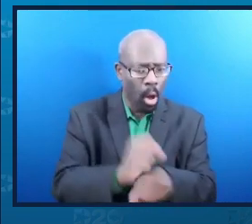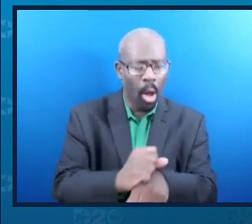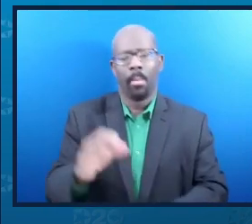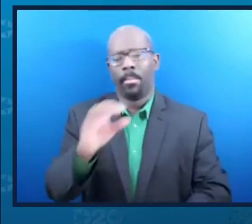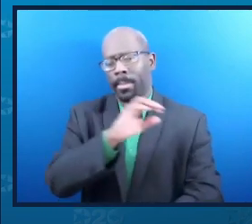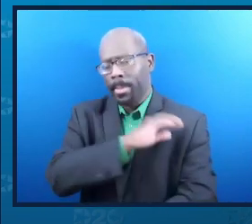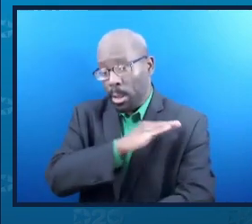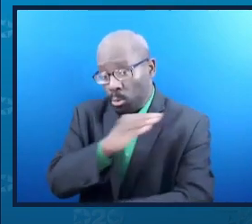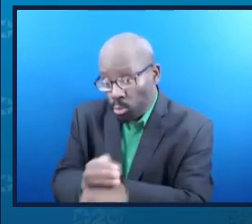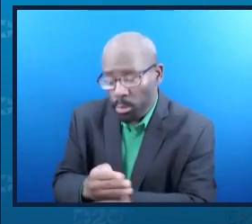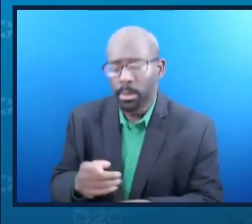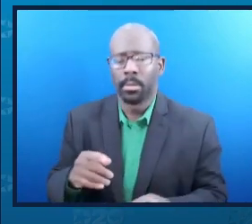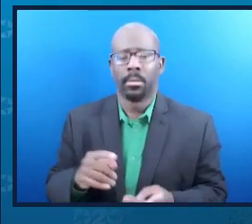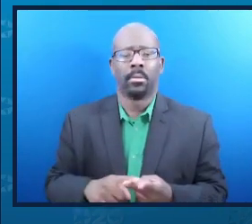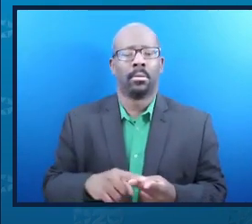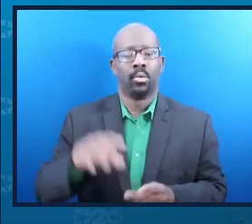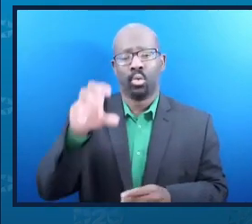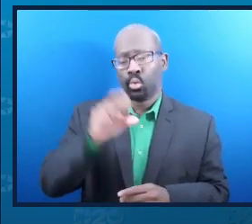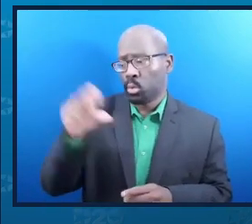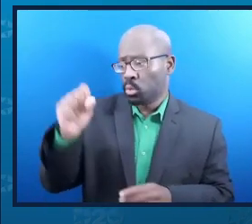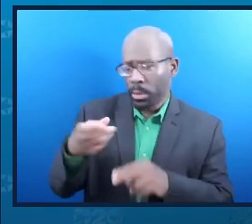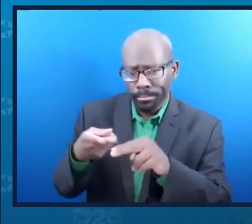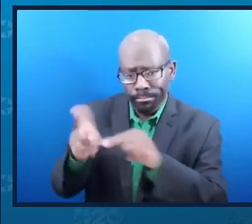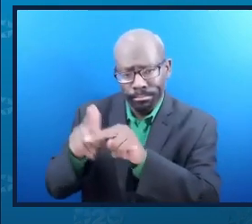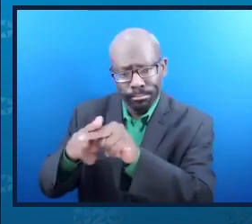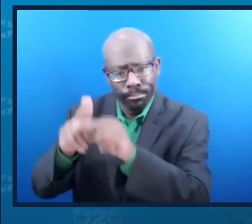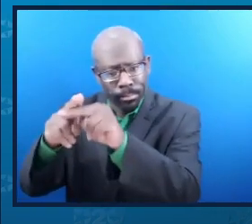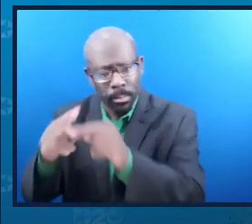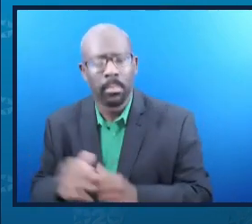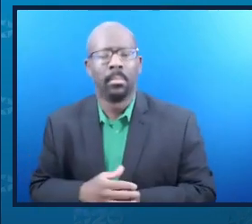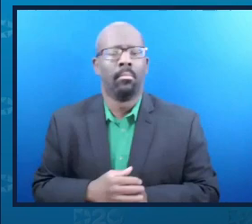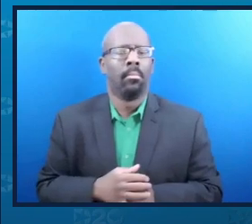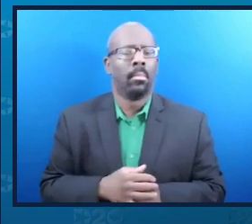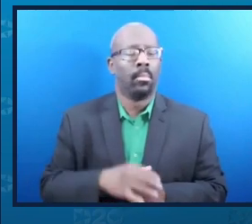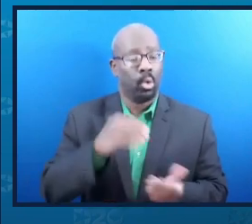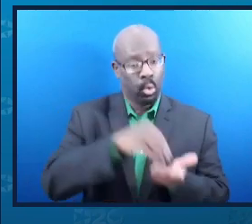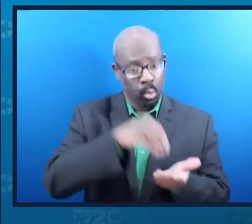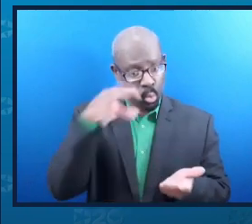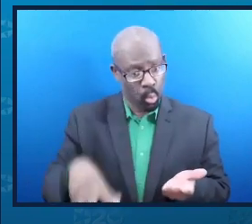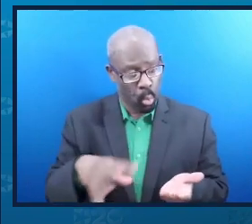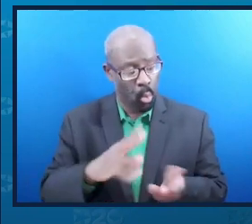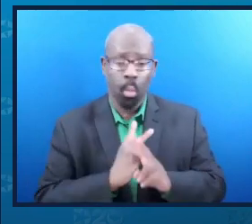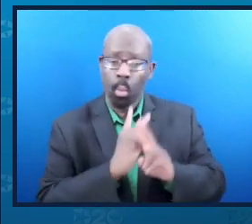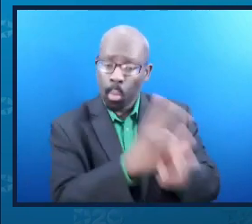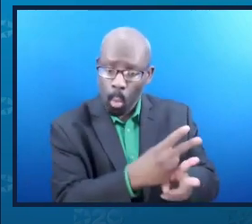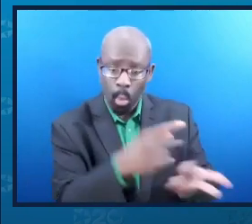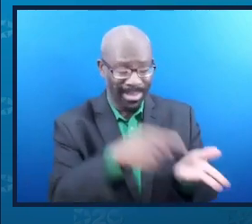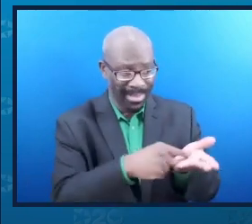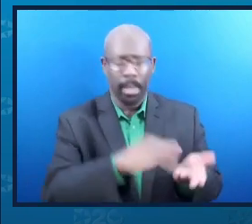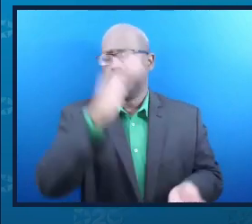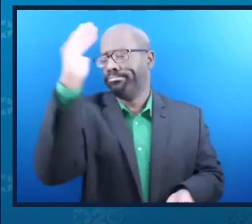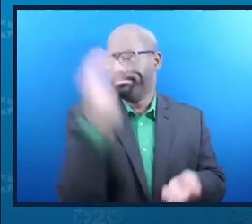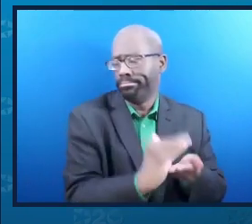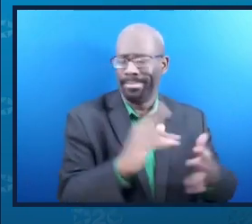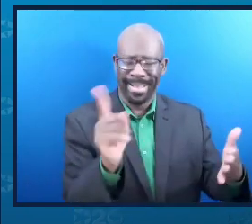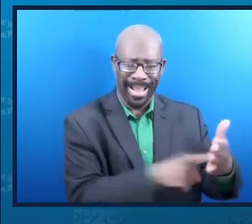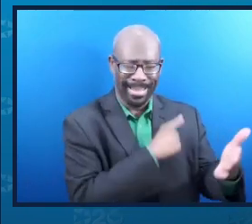PLAN TONS CREASE SOCIAL SECURITY BENEFIT, CANCEL BILLIONS IN STUDENT LOAN DEBT, AND MAKE OUR